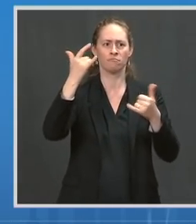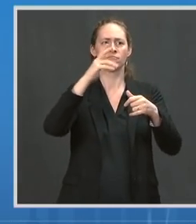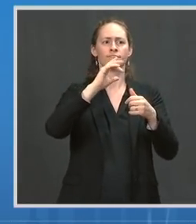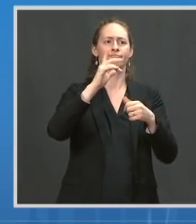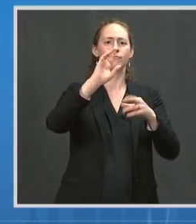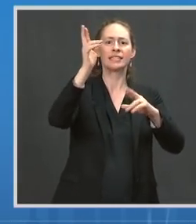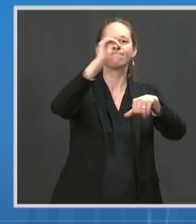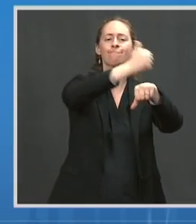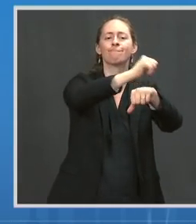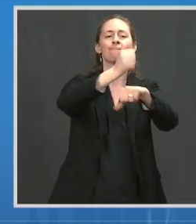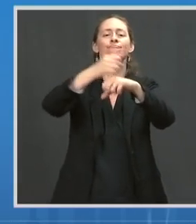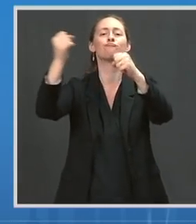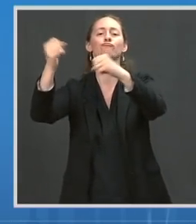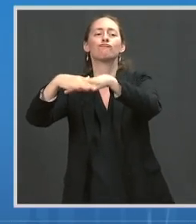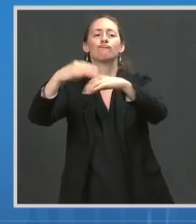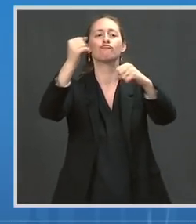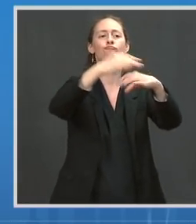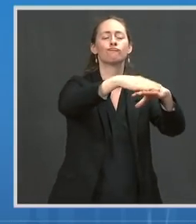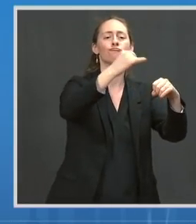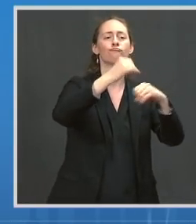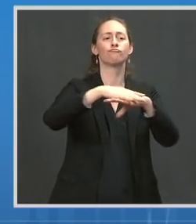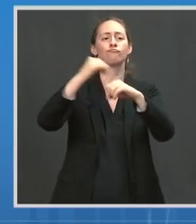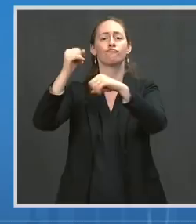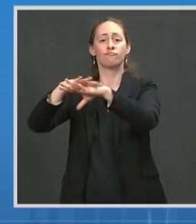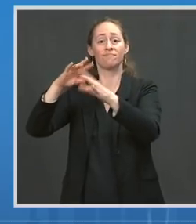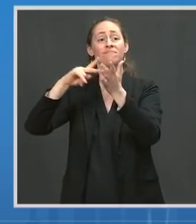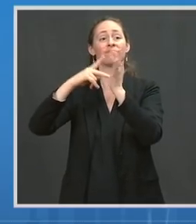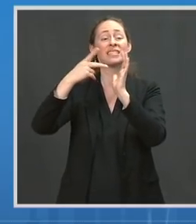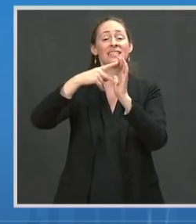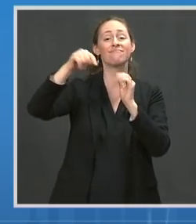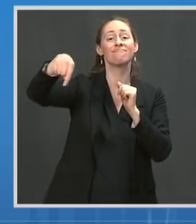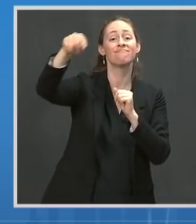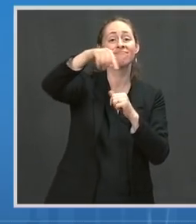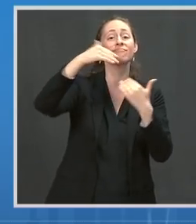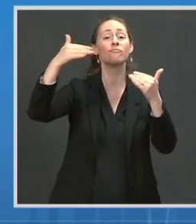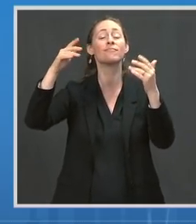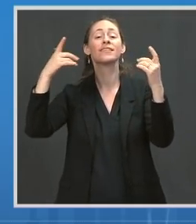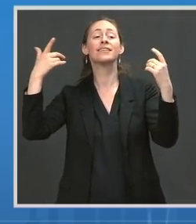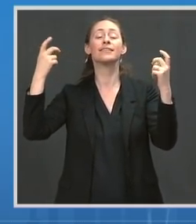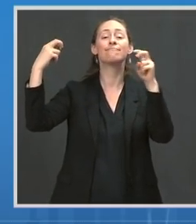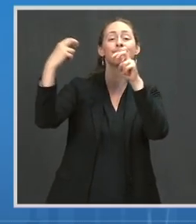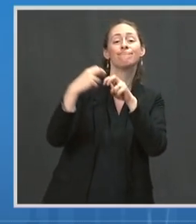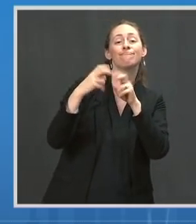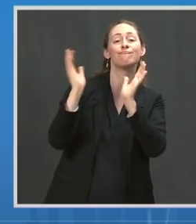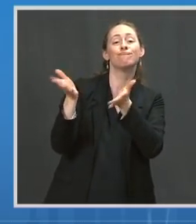Another reason for these increases is the continued spread of highly transmissible variants --